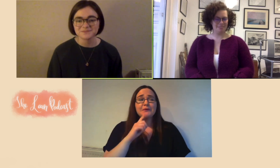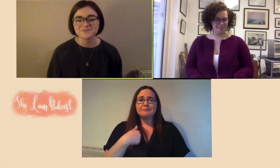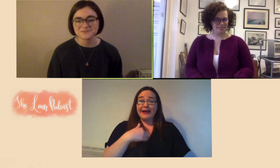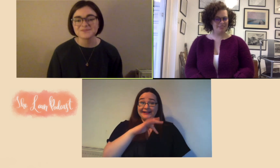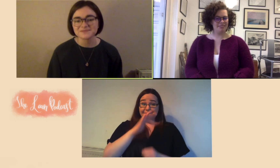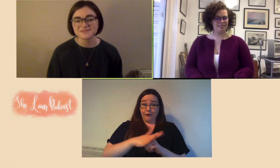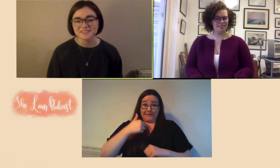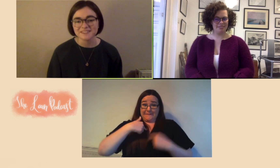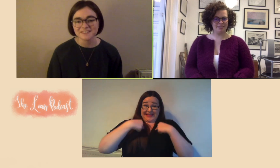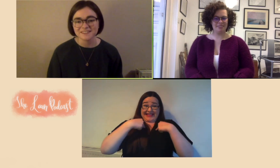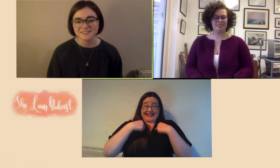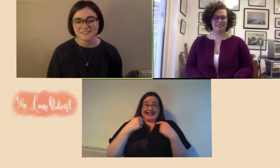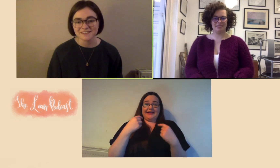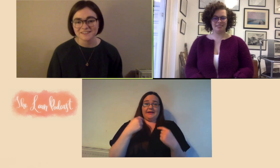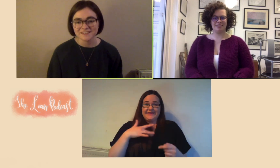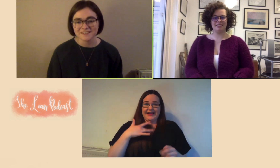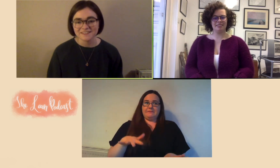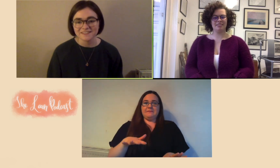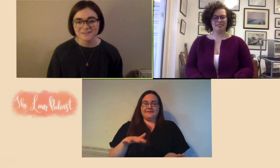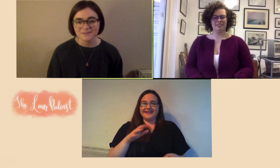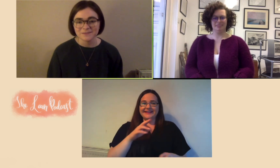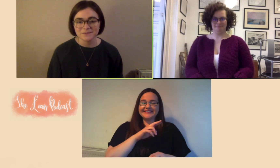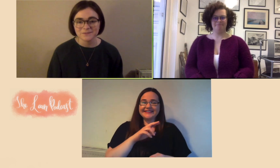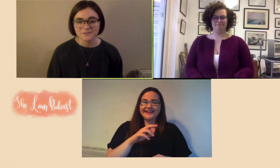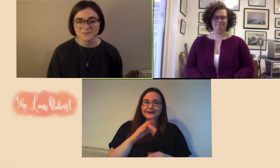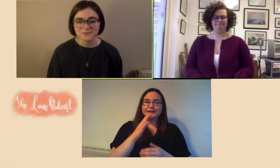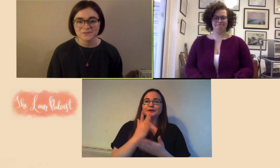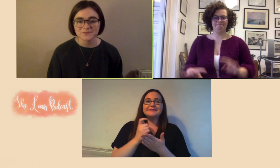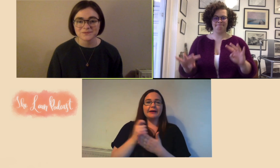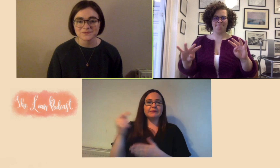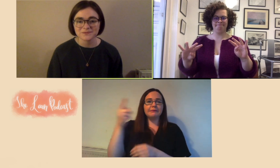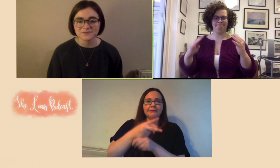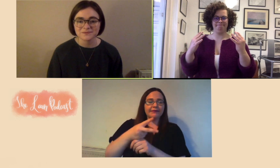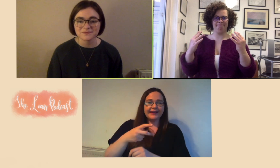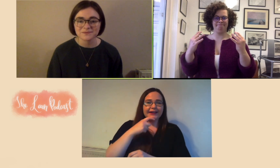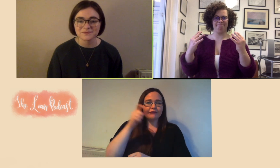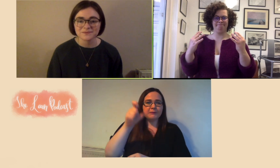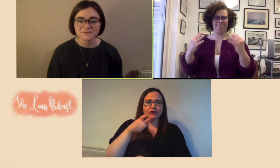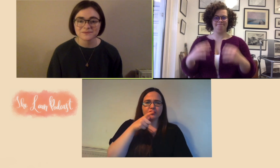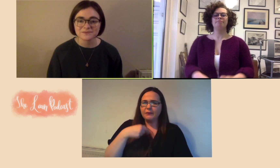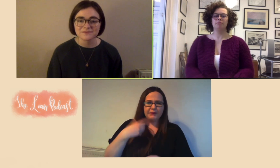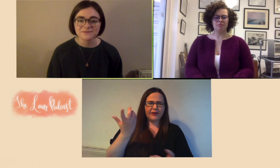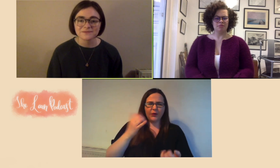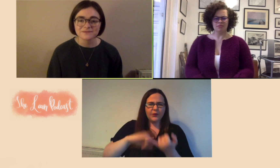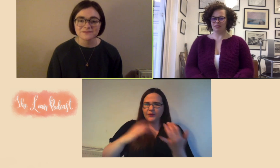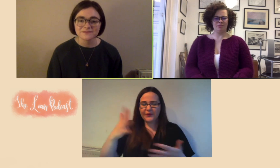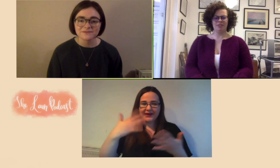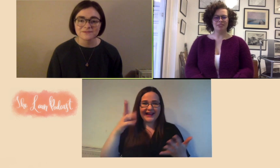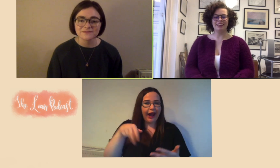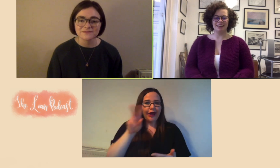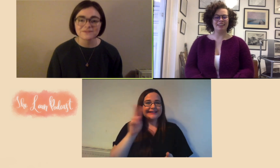So I think even for example, pretend if like, if I wanted to make a comment on the meeting, then interpreter